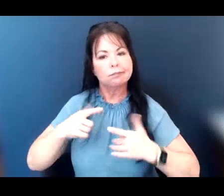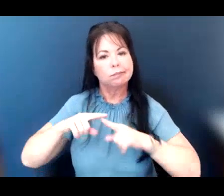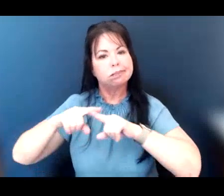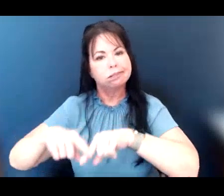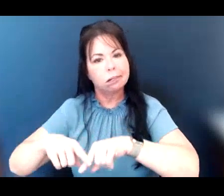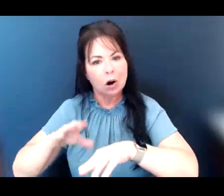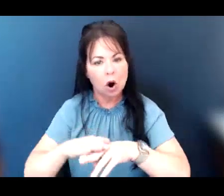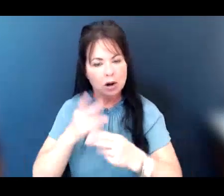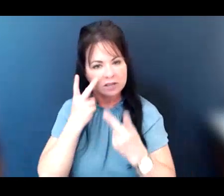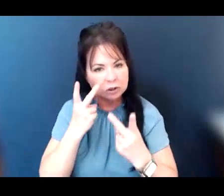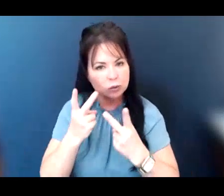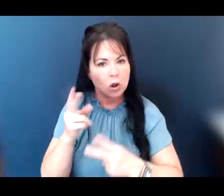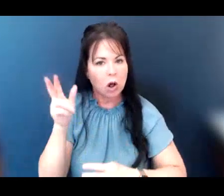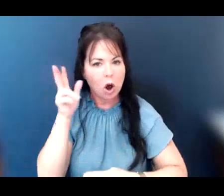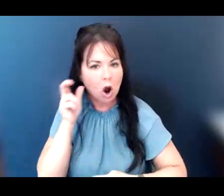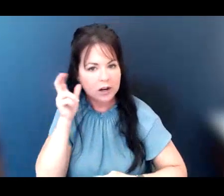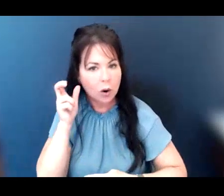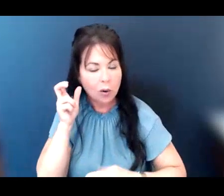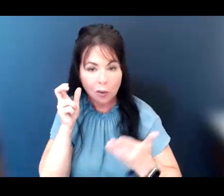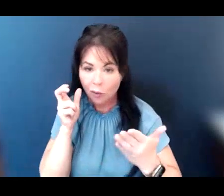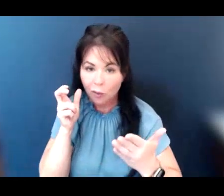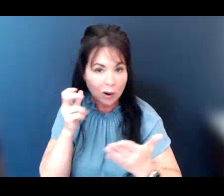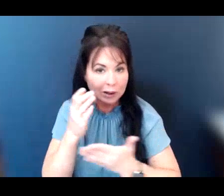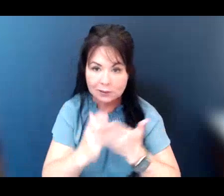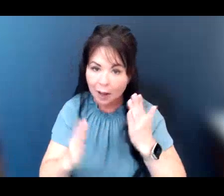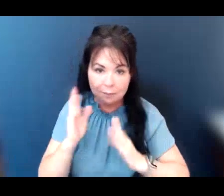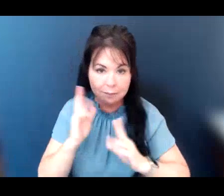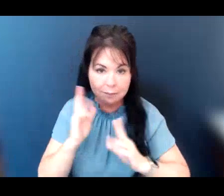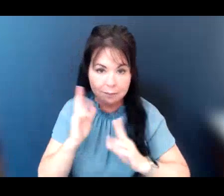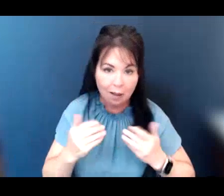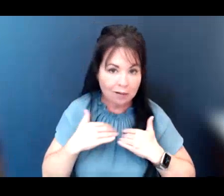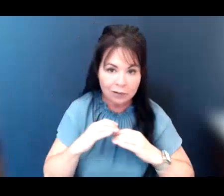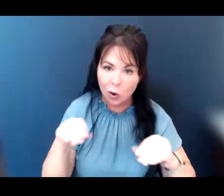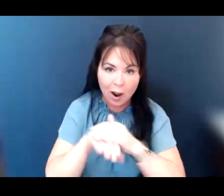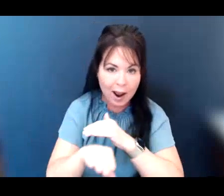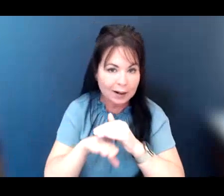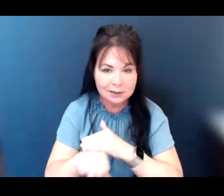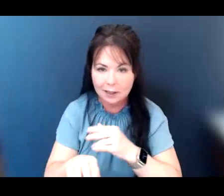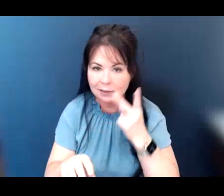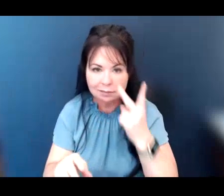have access to those senses. We also need to think about people who might have mobility or cognitive issues.